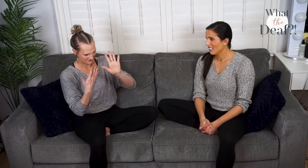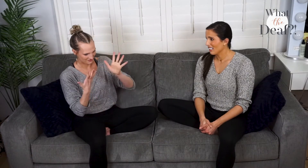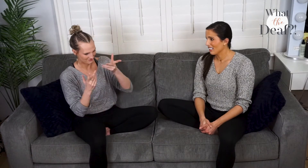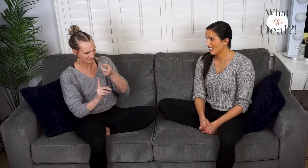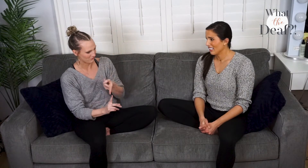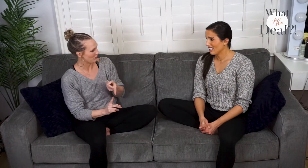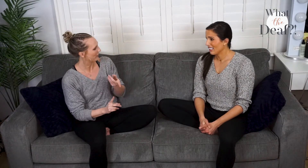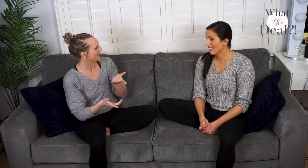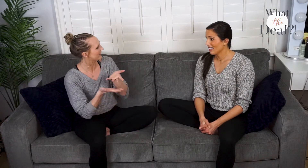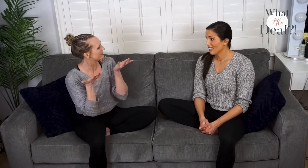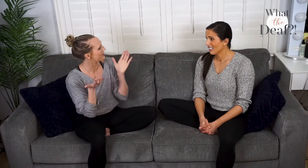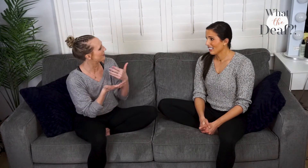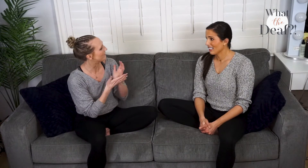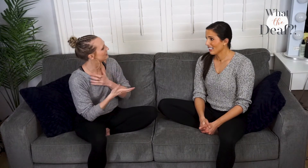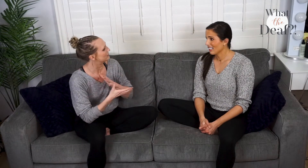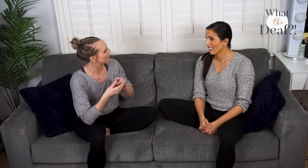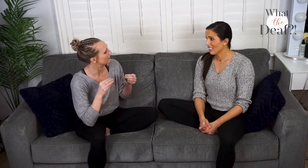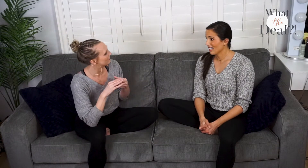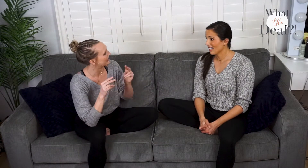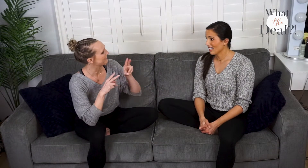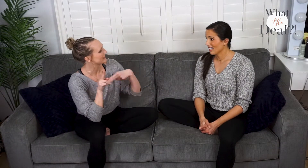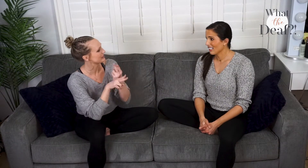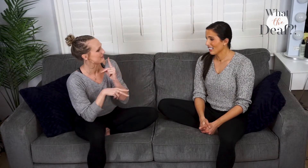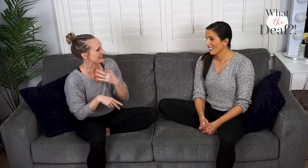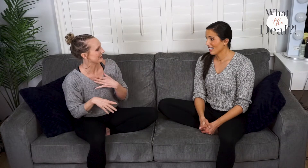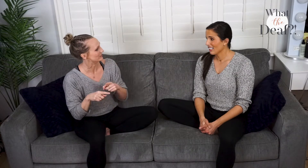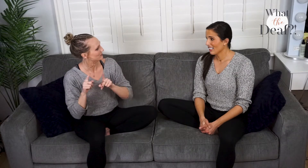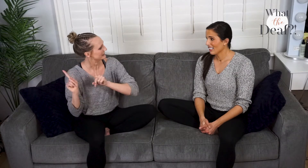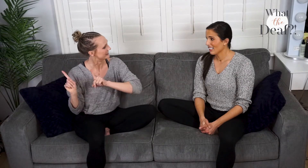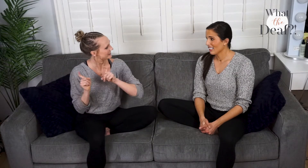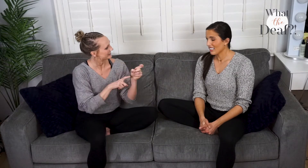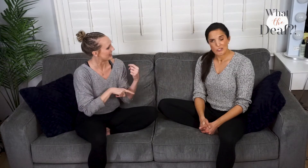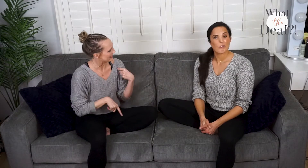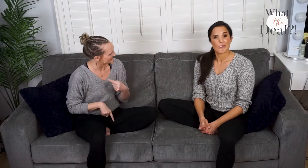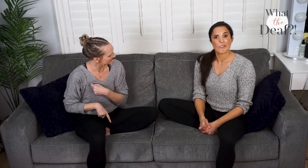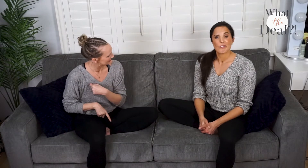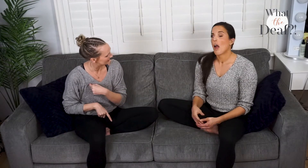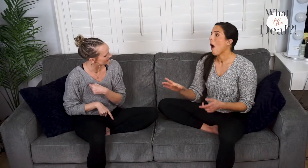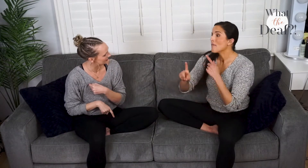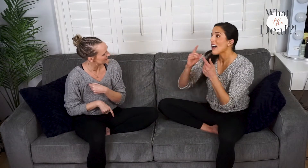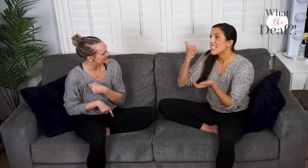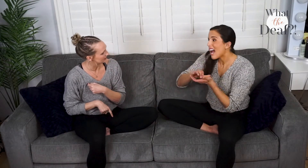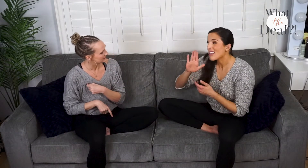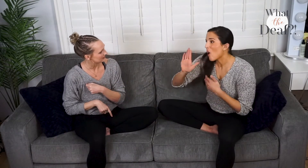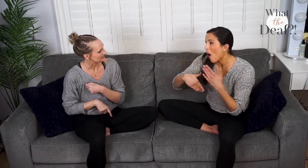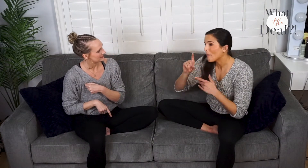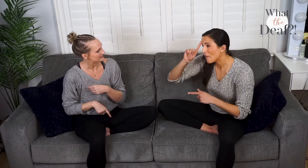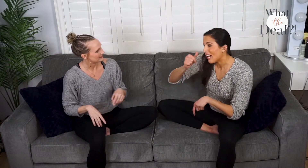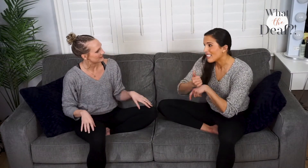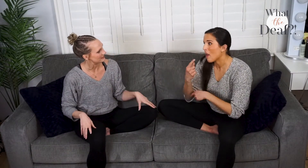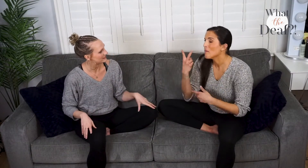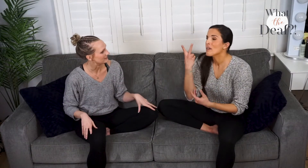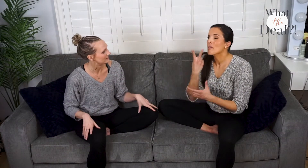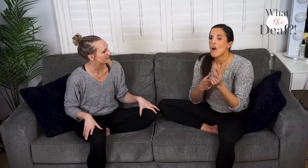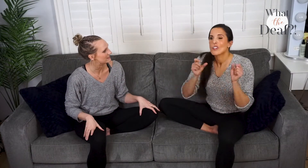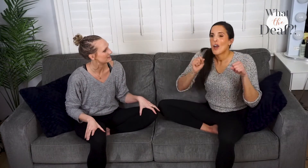So the moral of the story is the universe likes to test us. Uh huh. But again, it's also about mindset.